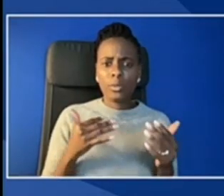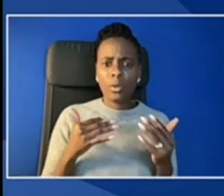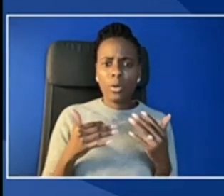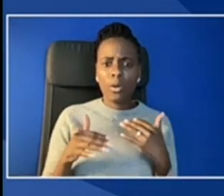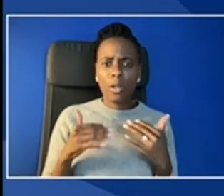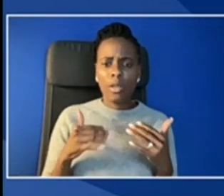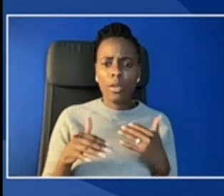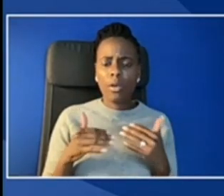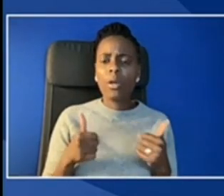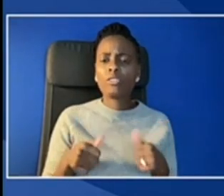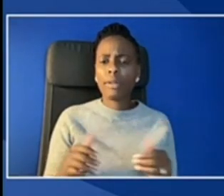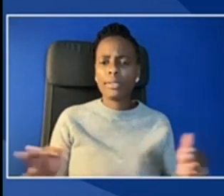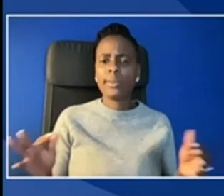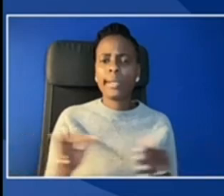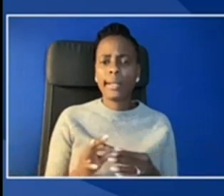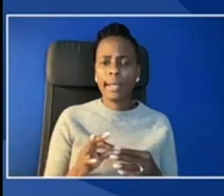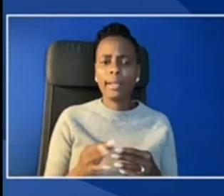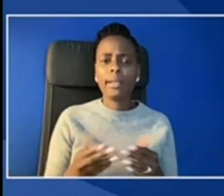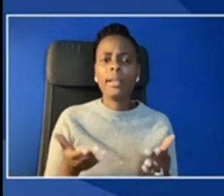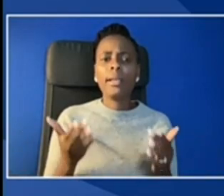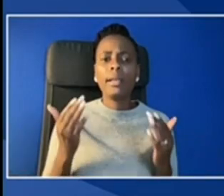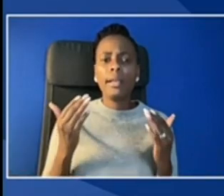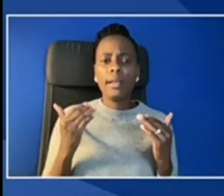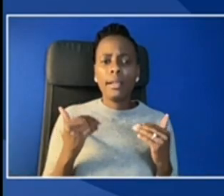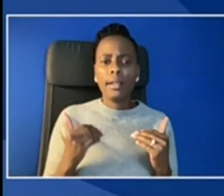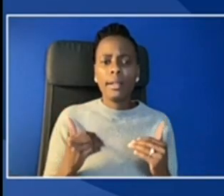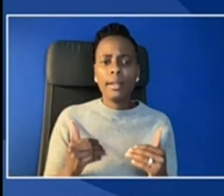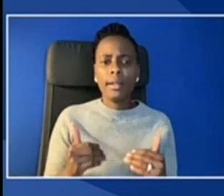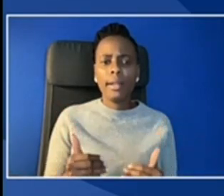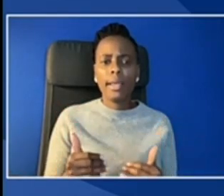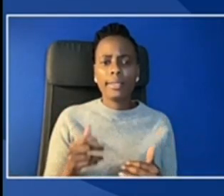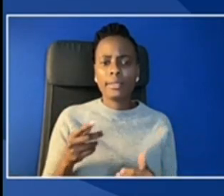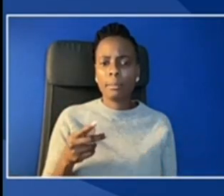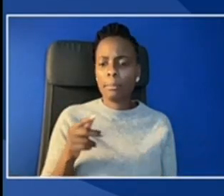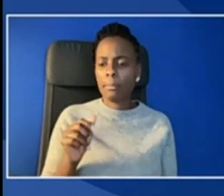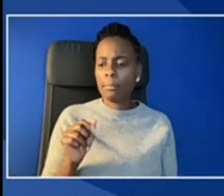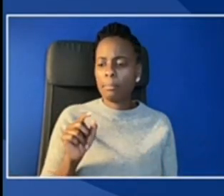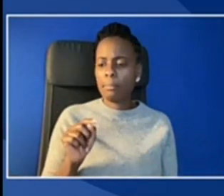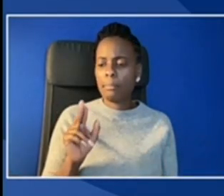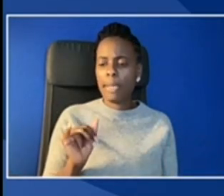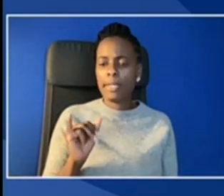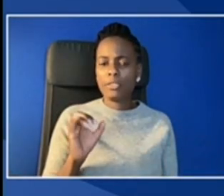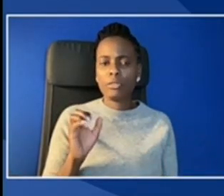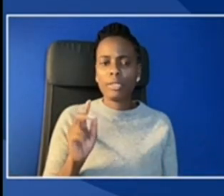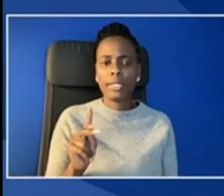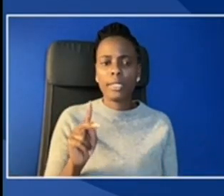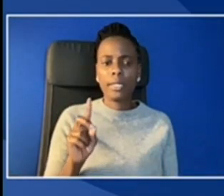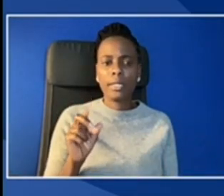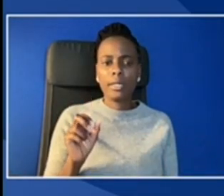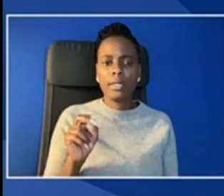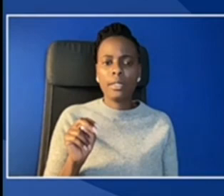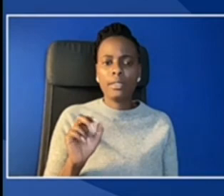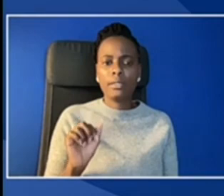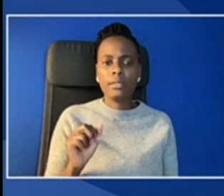while we hear from our next speaker, who is Patrick Donohue, who's here speaking on behalf of Student Loan Justice.